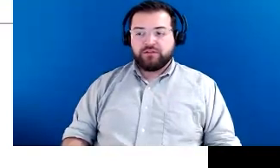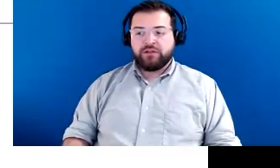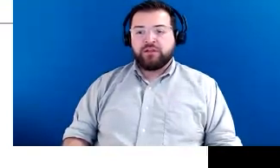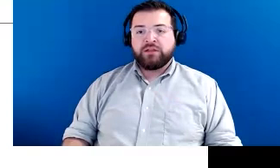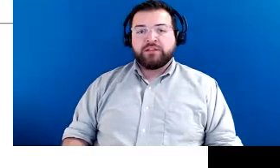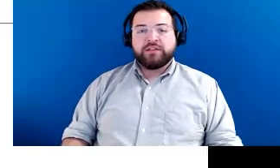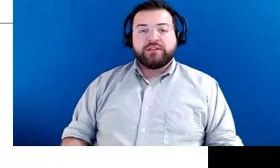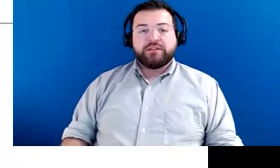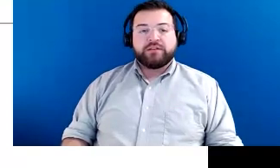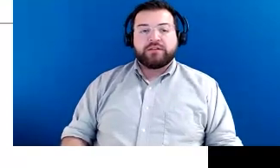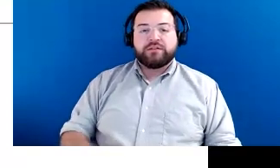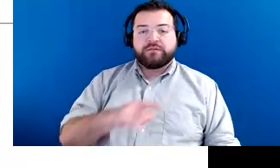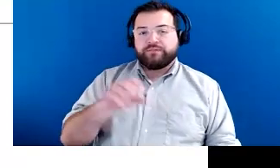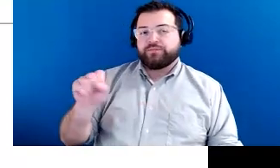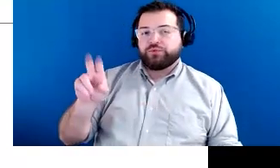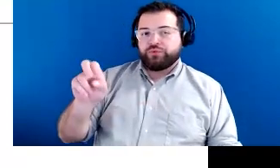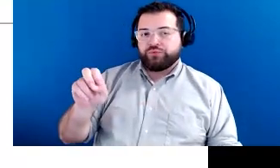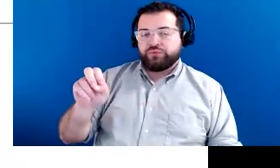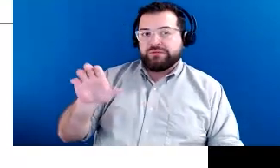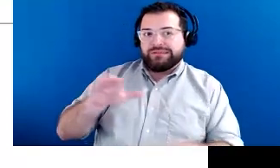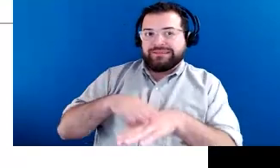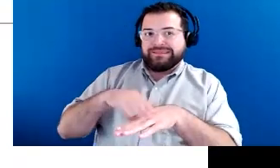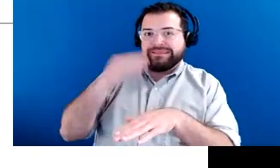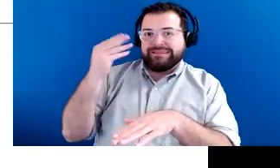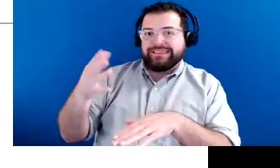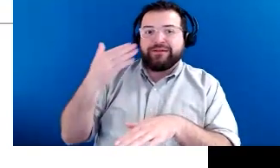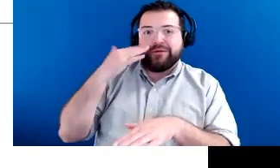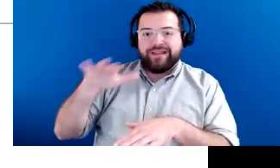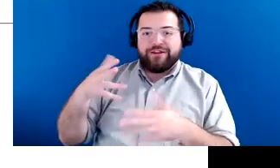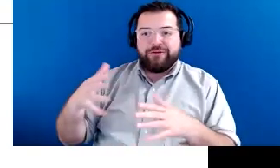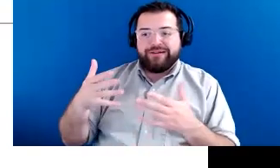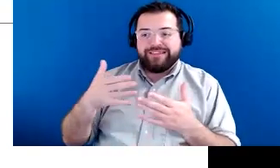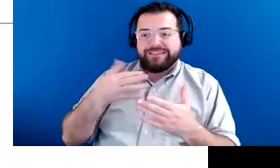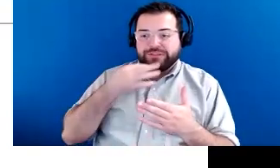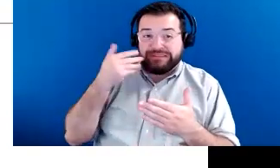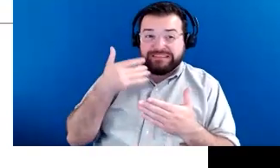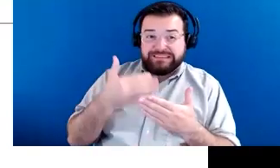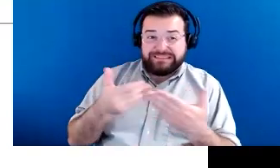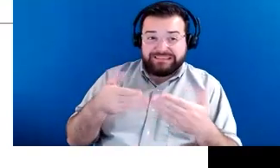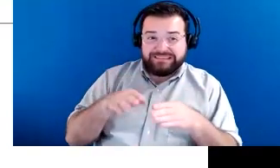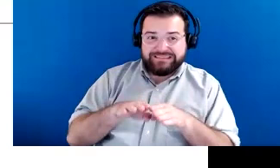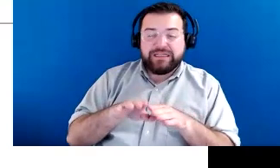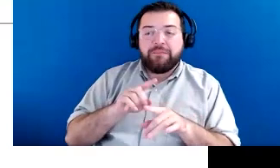Sally, I know we're at yes, closing time here, but, we can definitely stay on